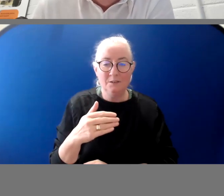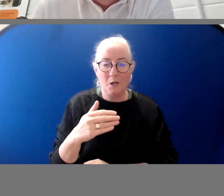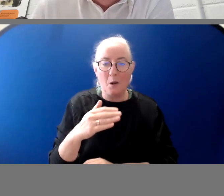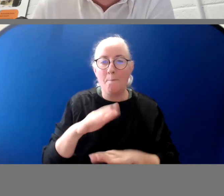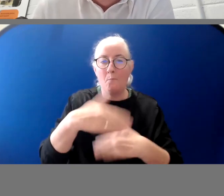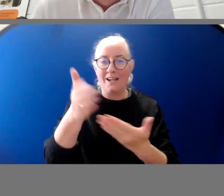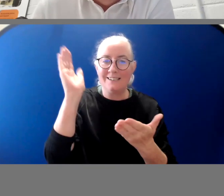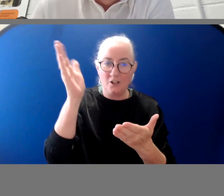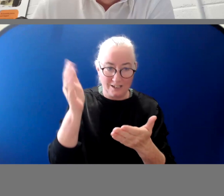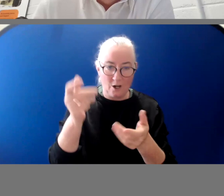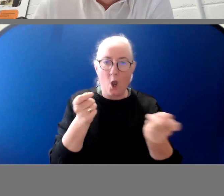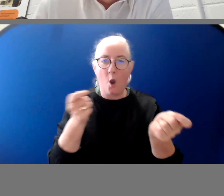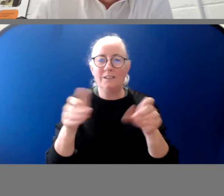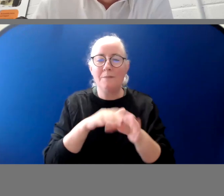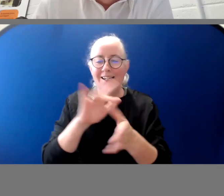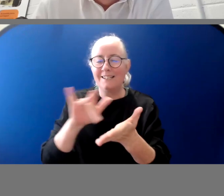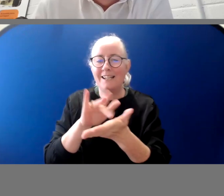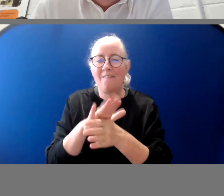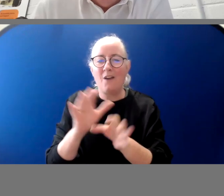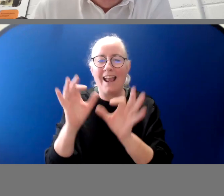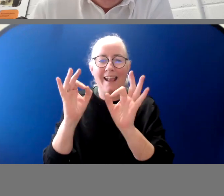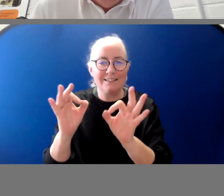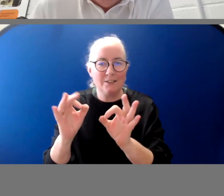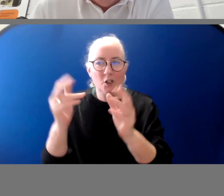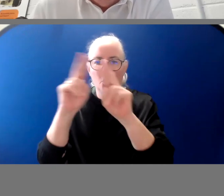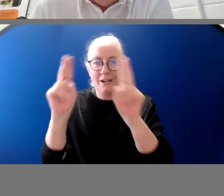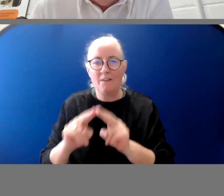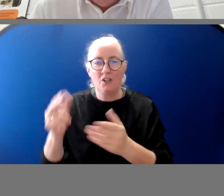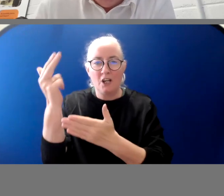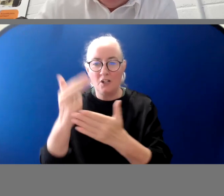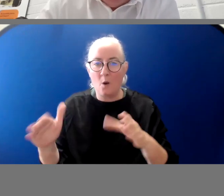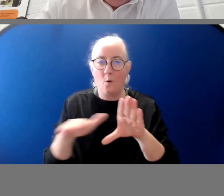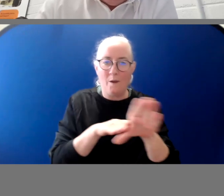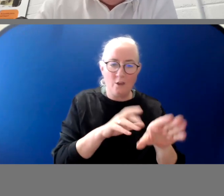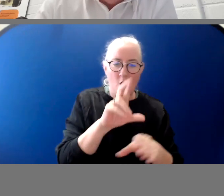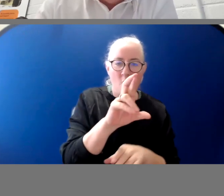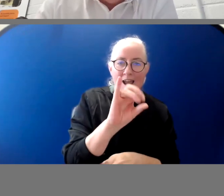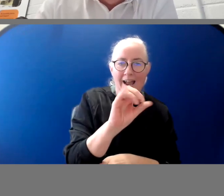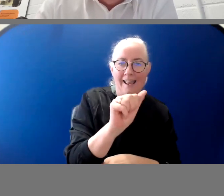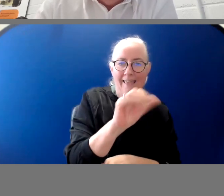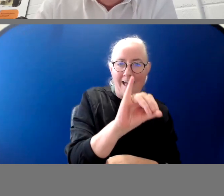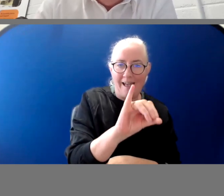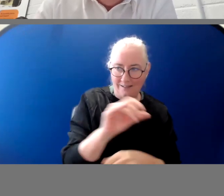has been hosted by the Centre for Excellence Universal Design in conjunction with the RIAI so